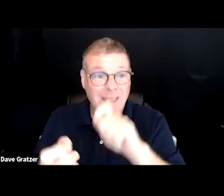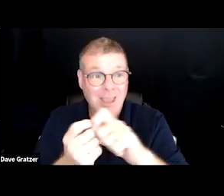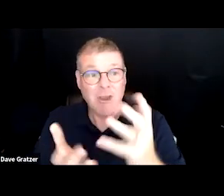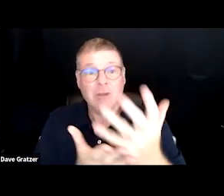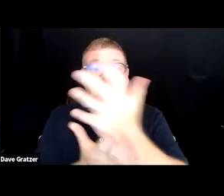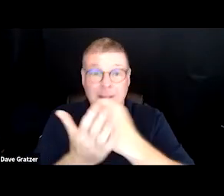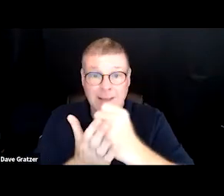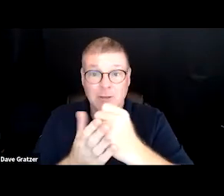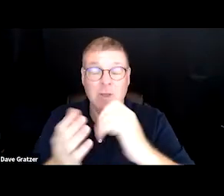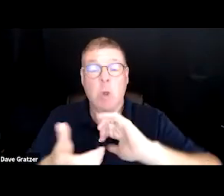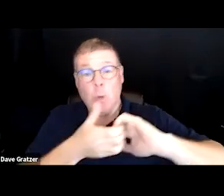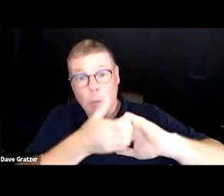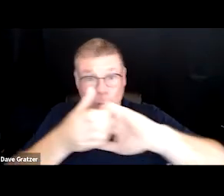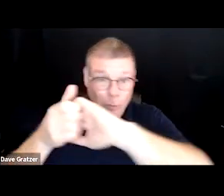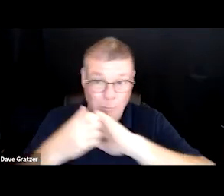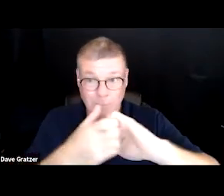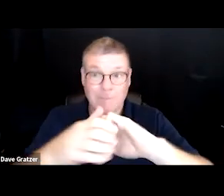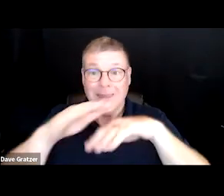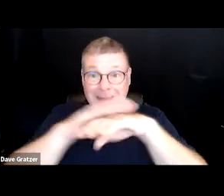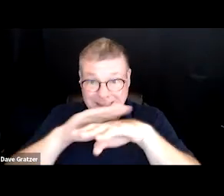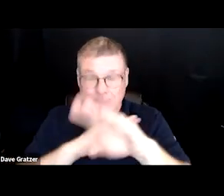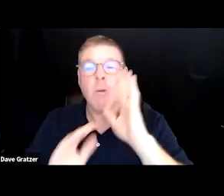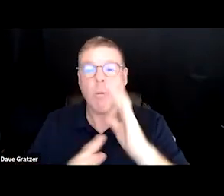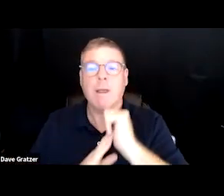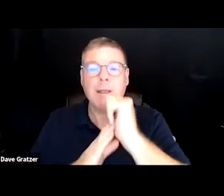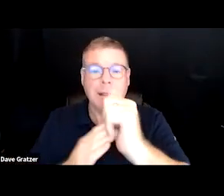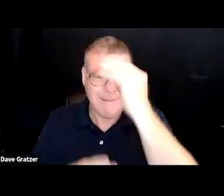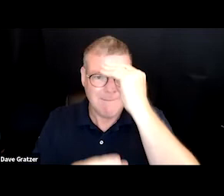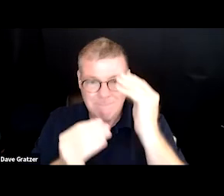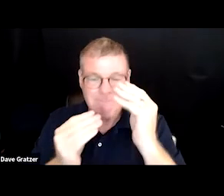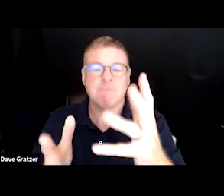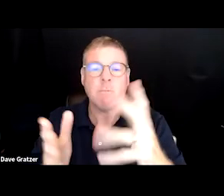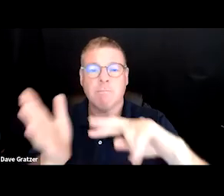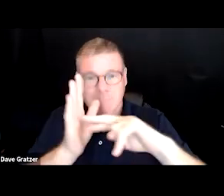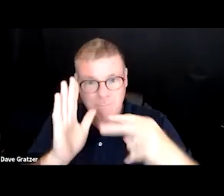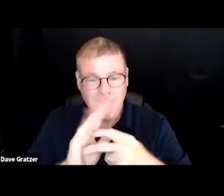in a collaborative accessible manner will lead to informed, meaningful and sustainable policy